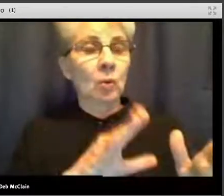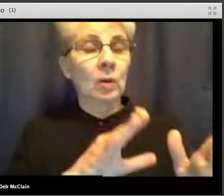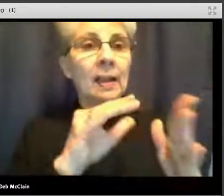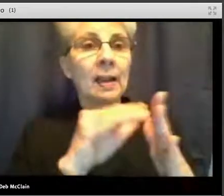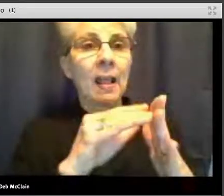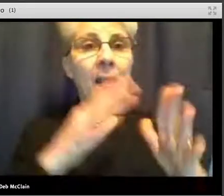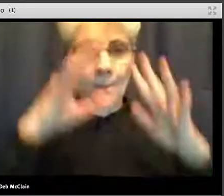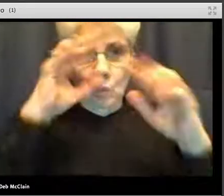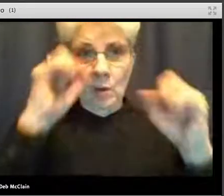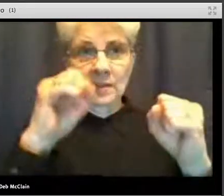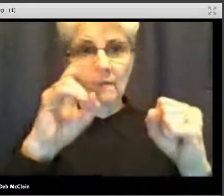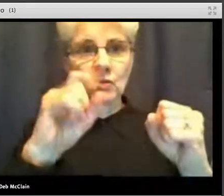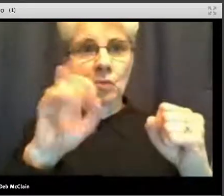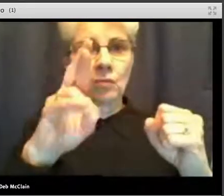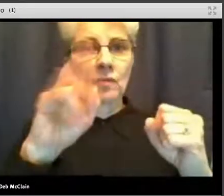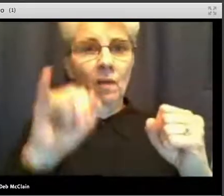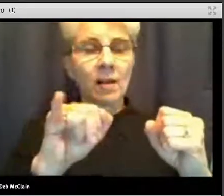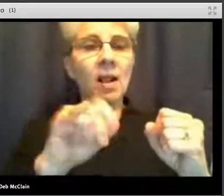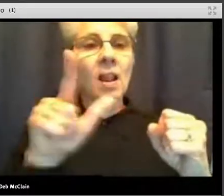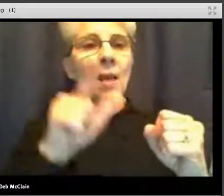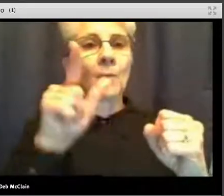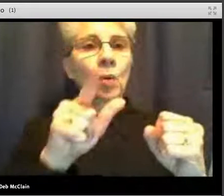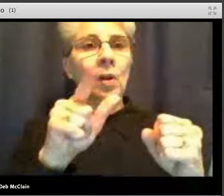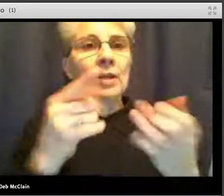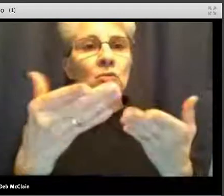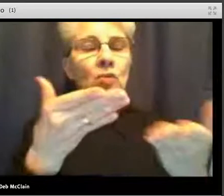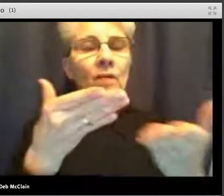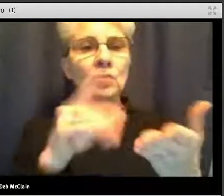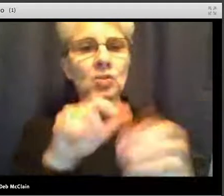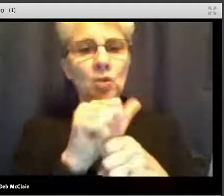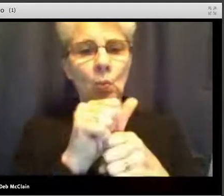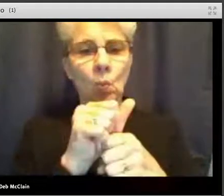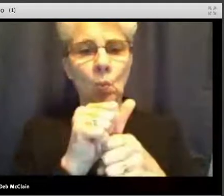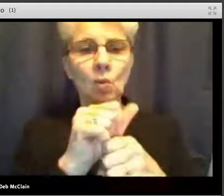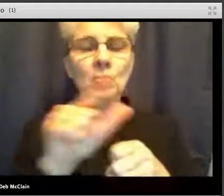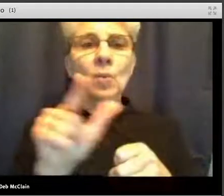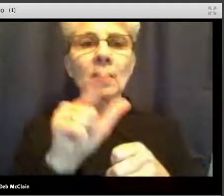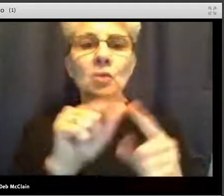and president of Novare Library Services, where she works with libraries to develop,